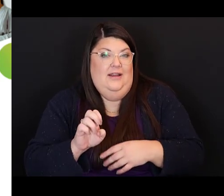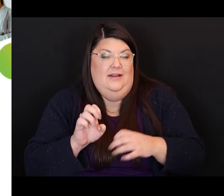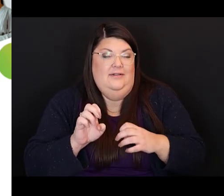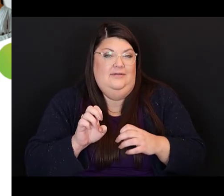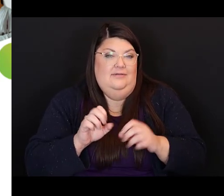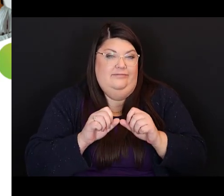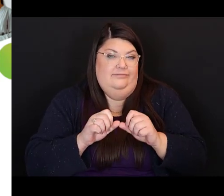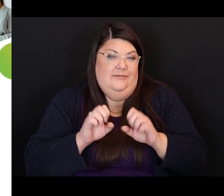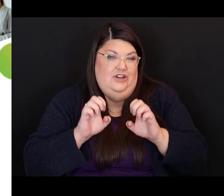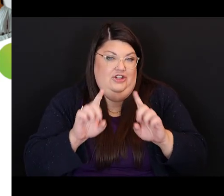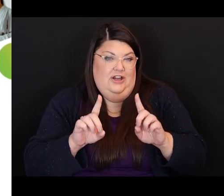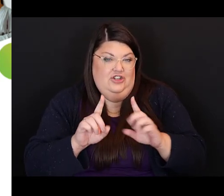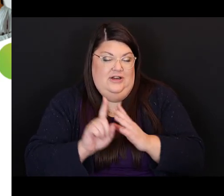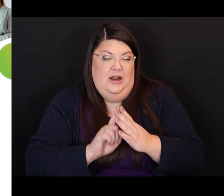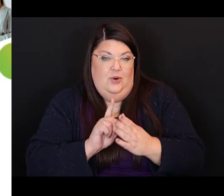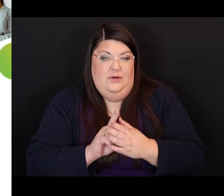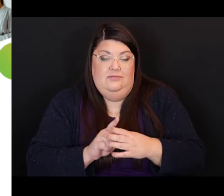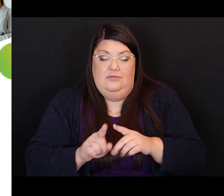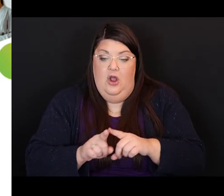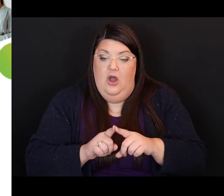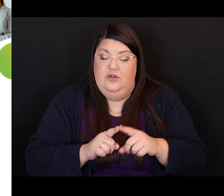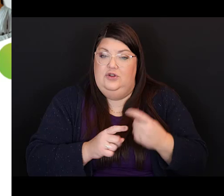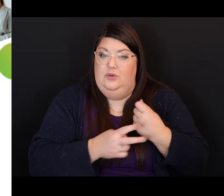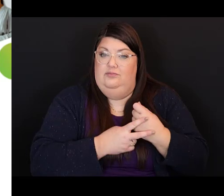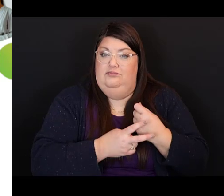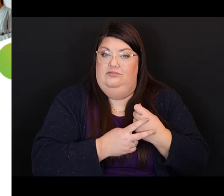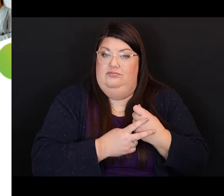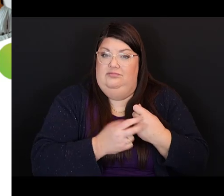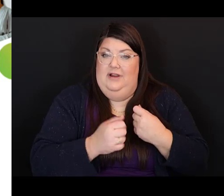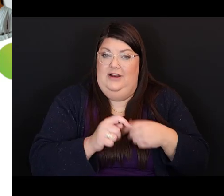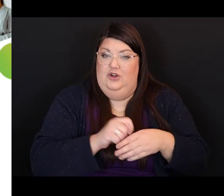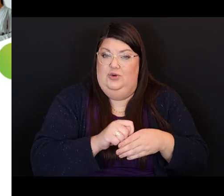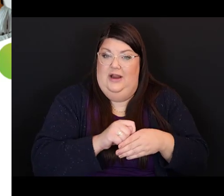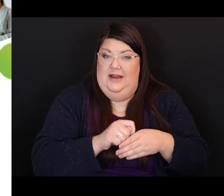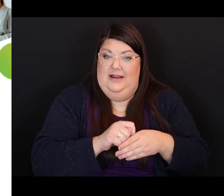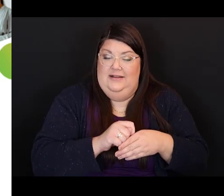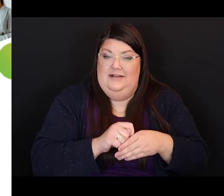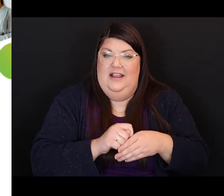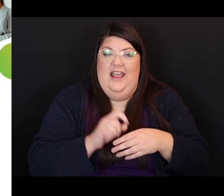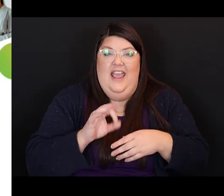We also maintain all of the trainings you completed. So, if in your busy schedule you